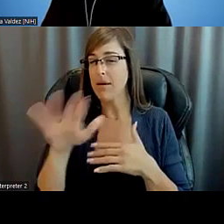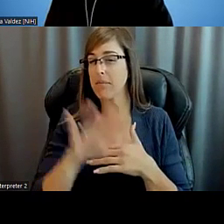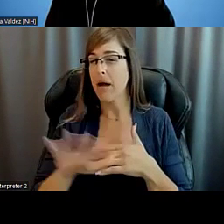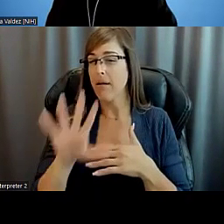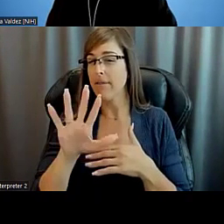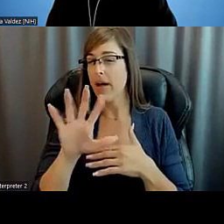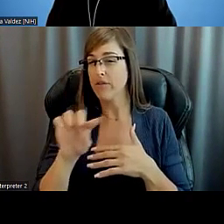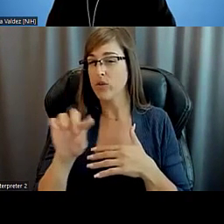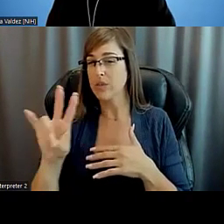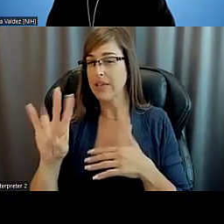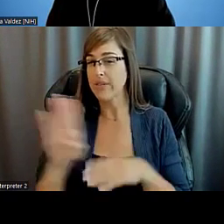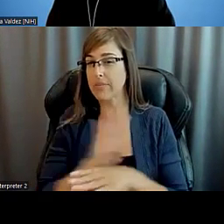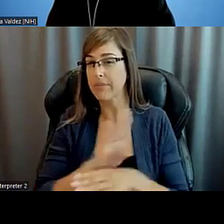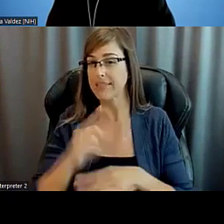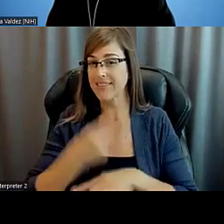within the grants conference center.